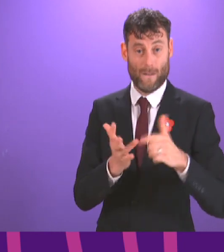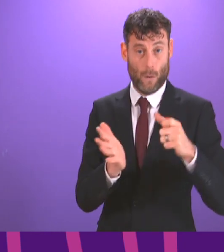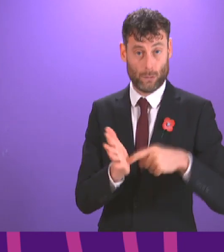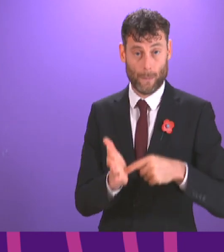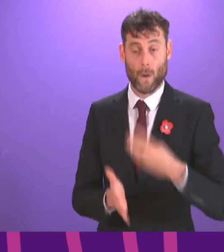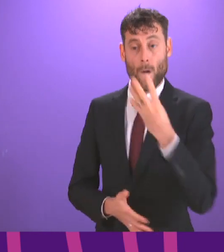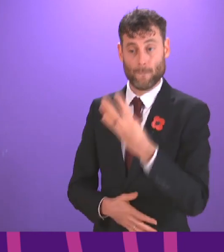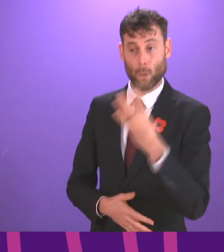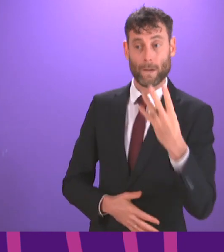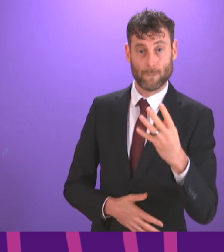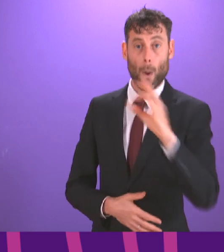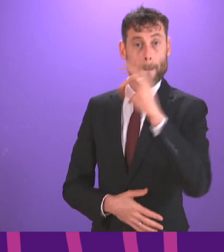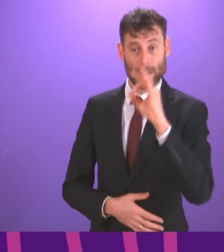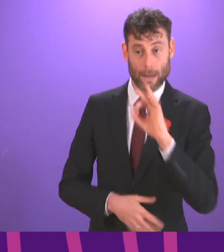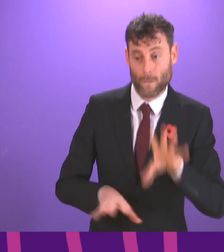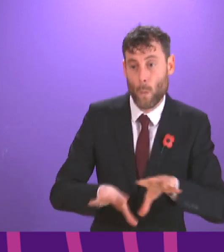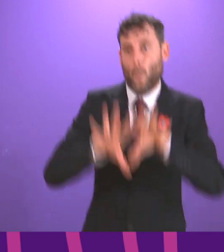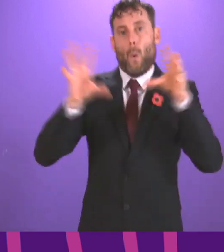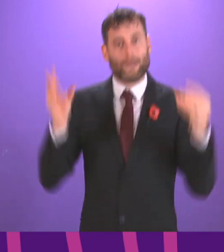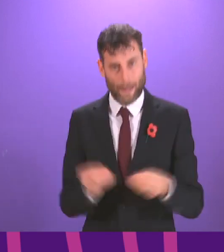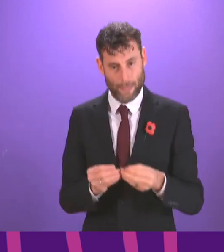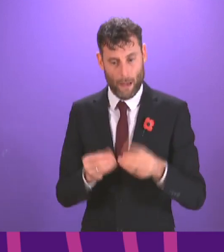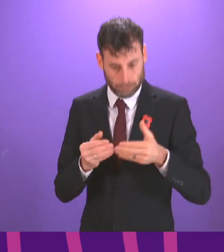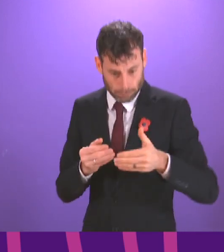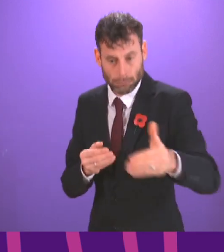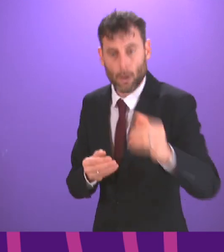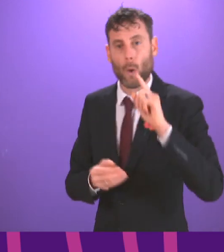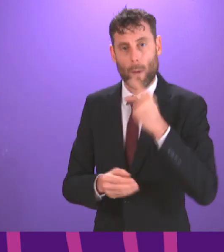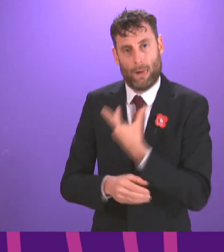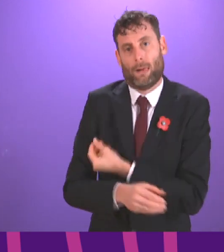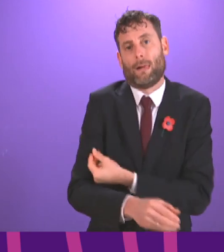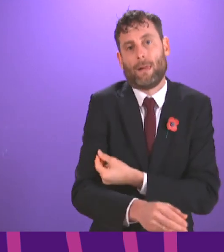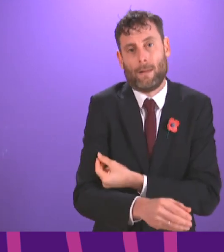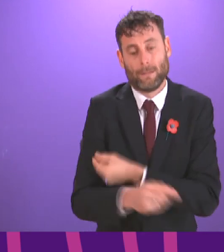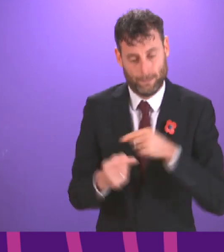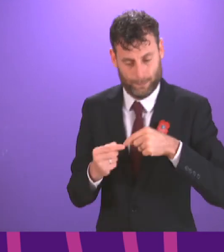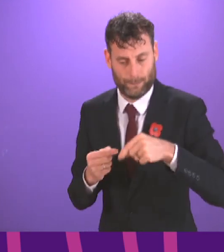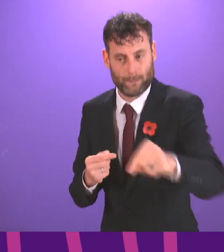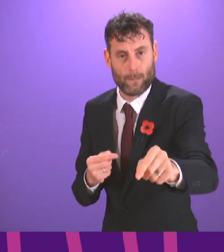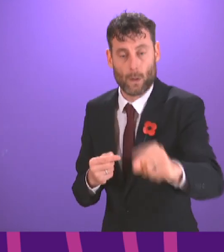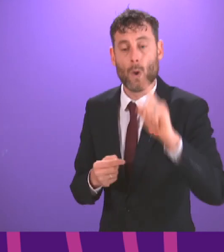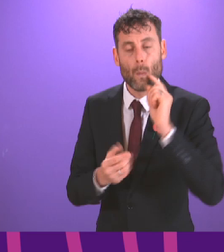is 44 per cent of the total number of people who will receive the vaccine during the flu season, and the vaccination programme will continue.